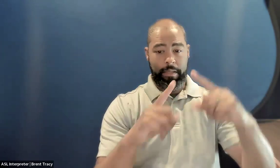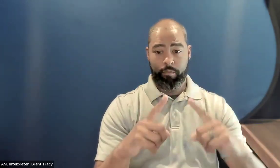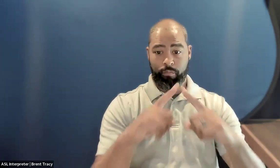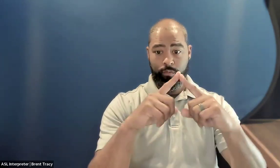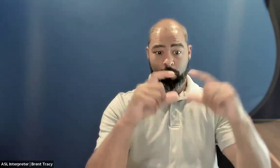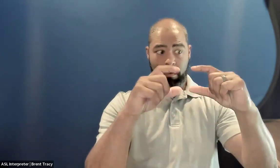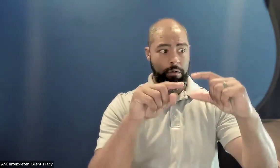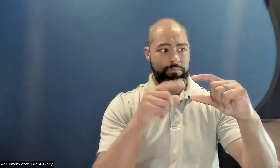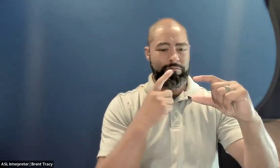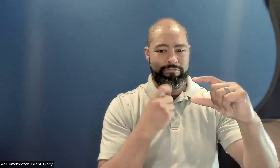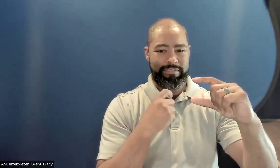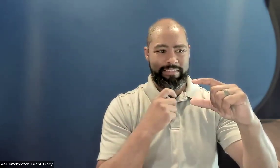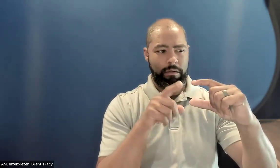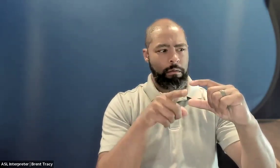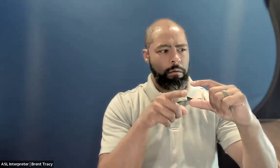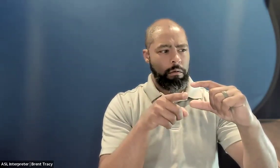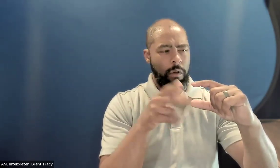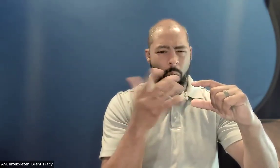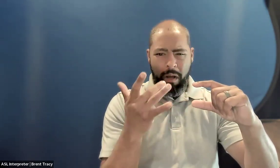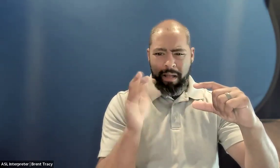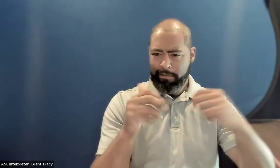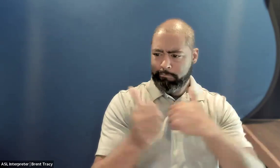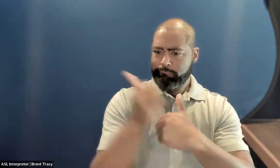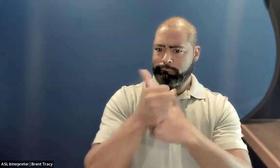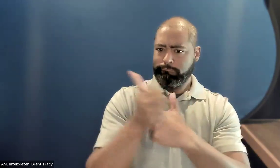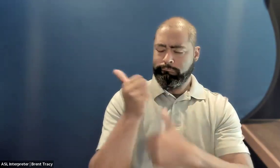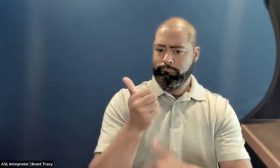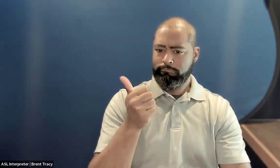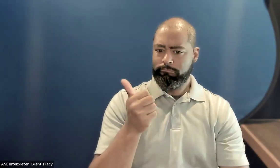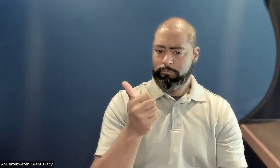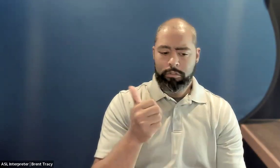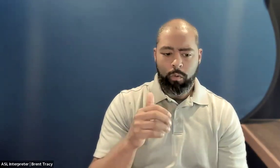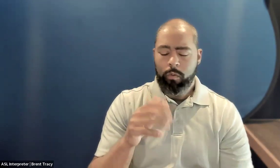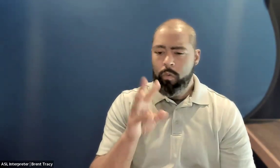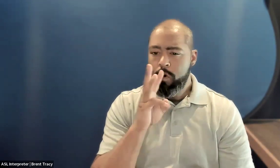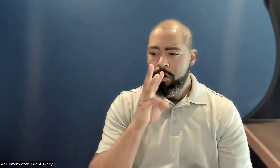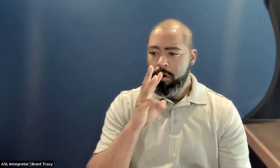example, highly exposed to sea level rise but not exposed to riverine flooding.